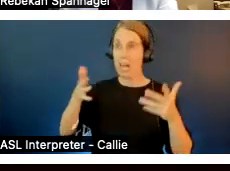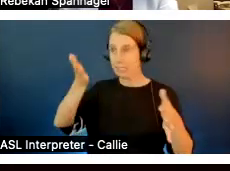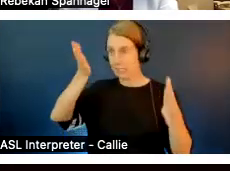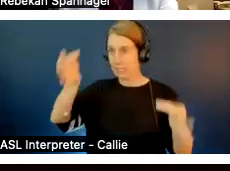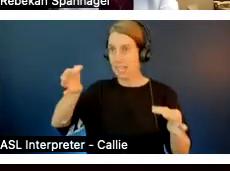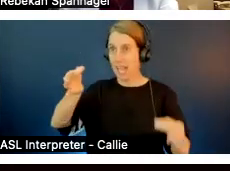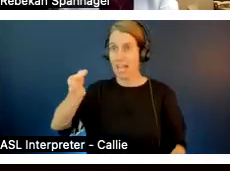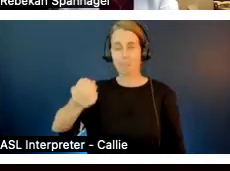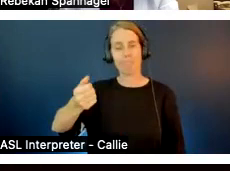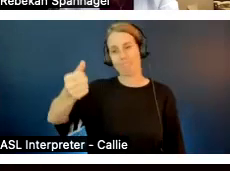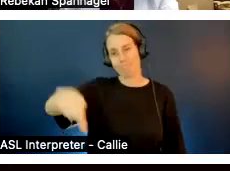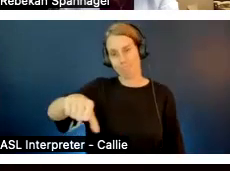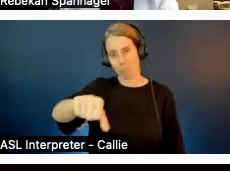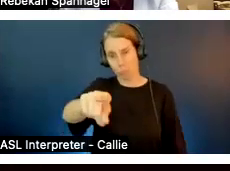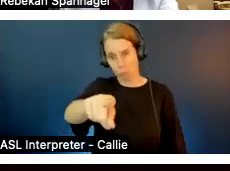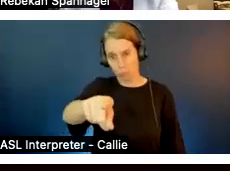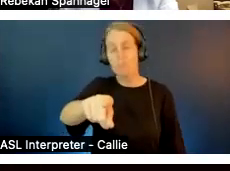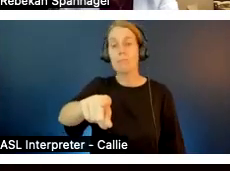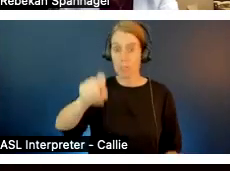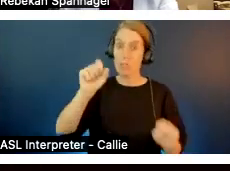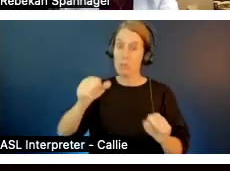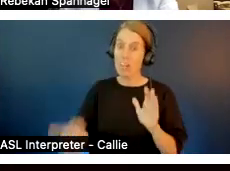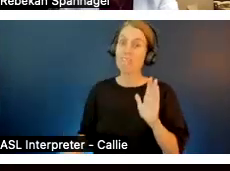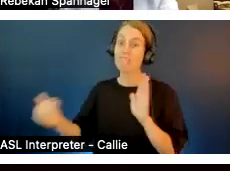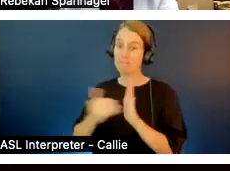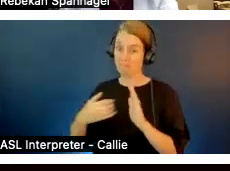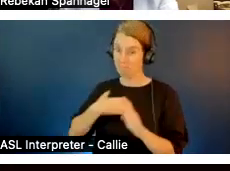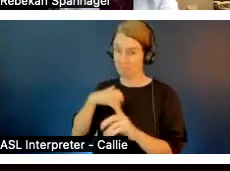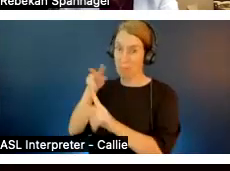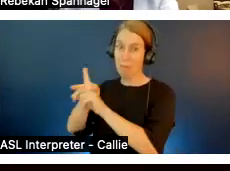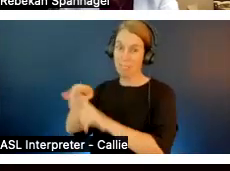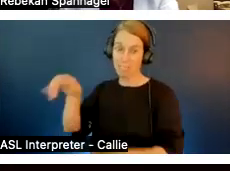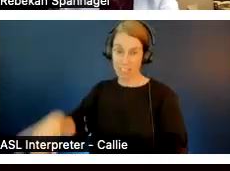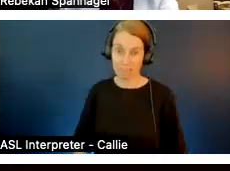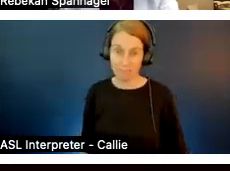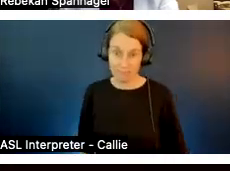usually if you're at the fair hearing stage though it's a separate division of health and